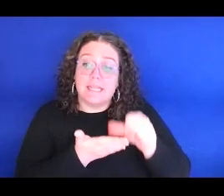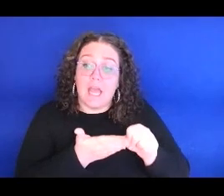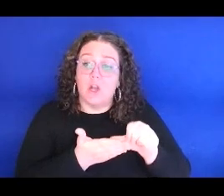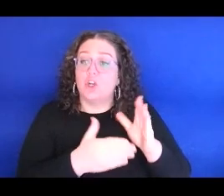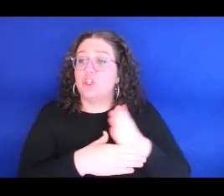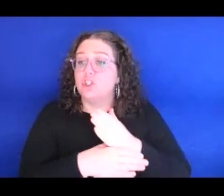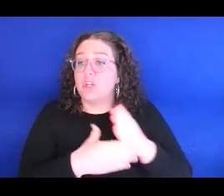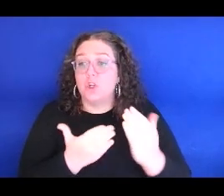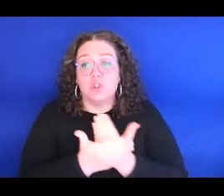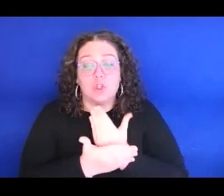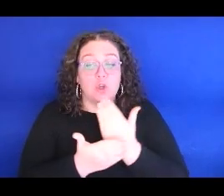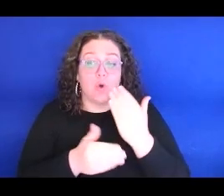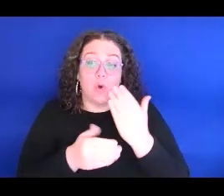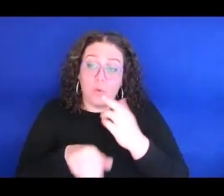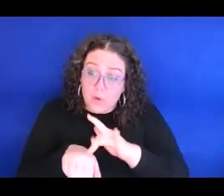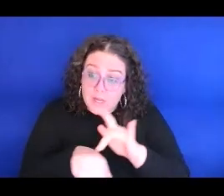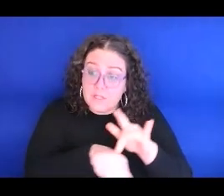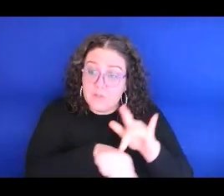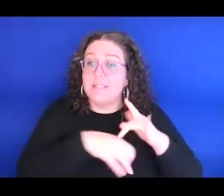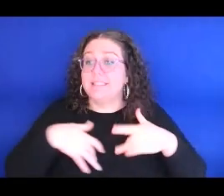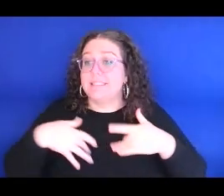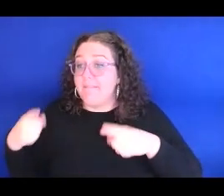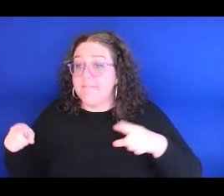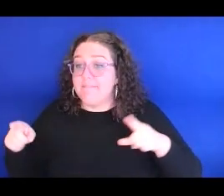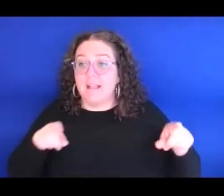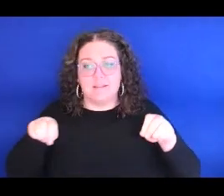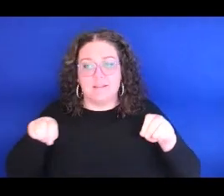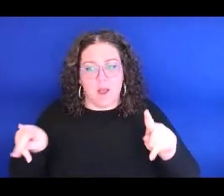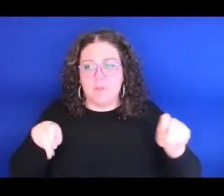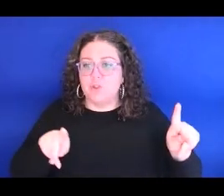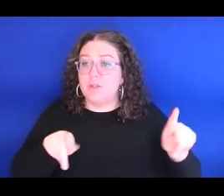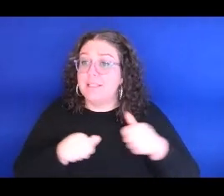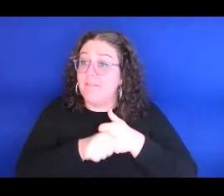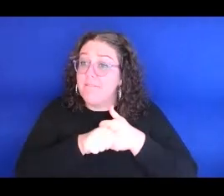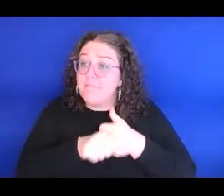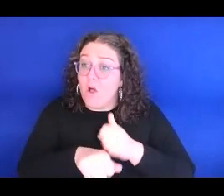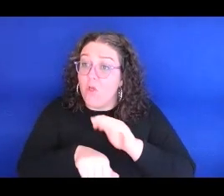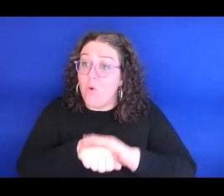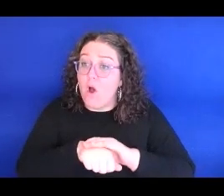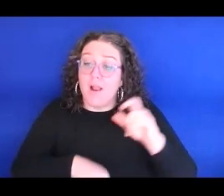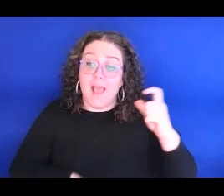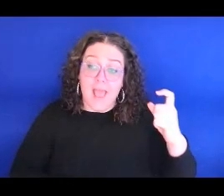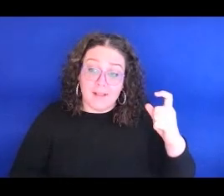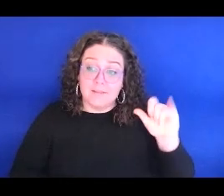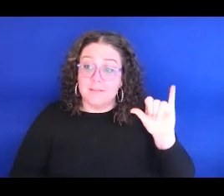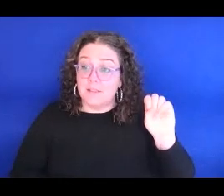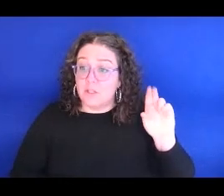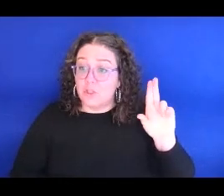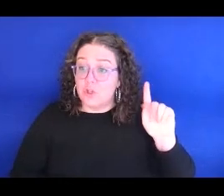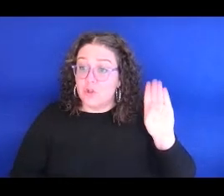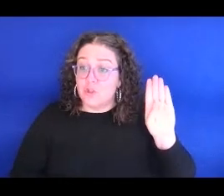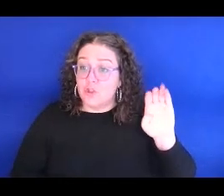and opportunities. You can also follow us on YouTube and X to see what others are sharing and